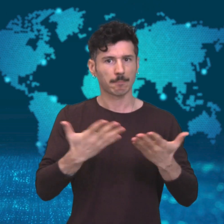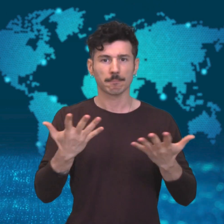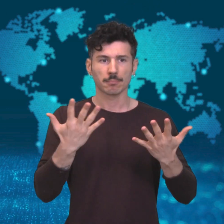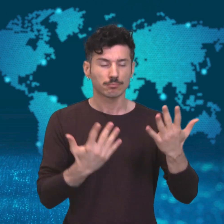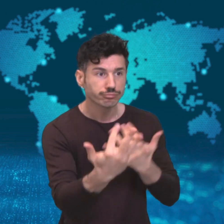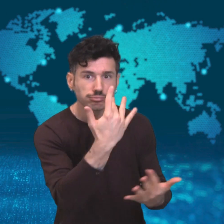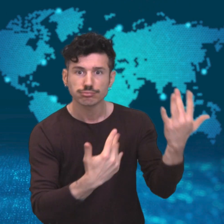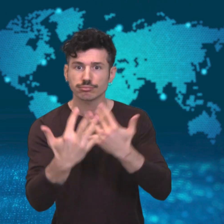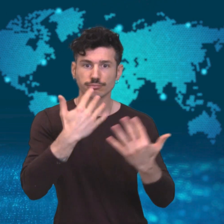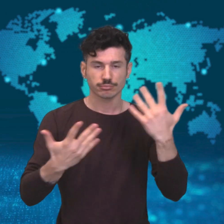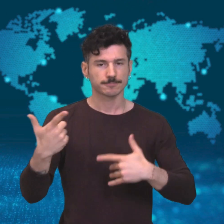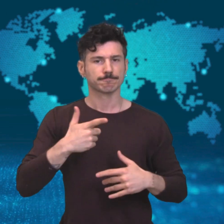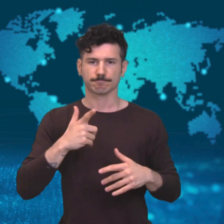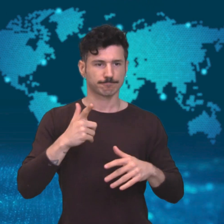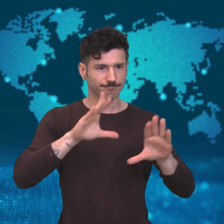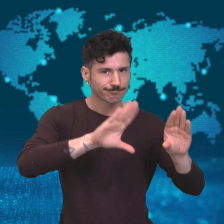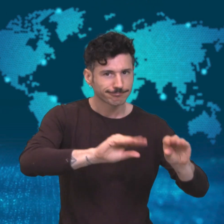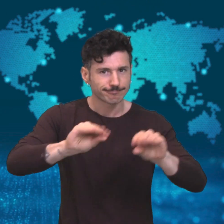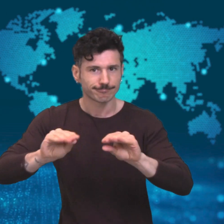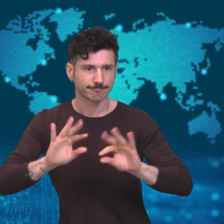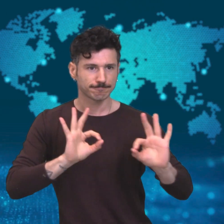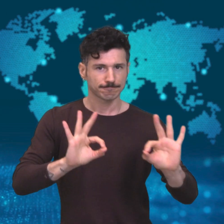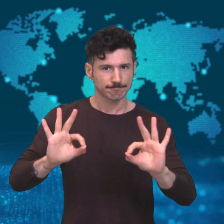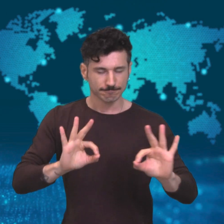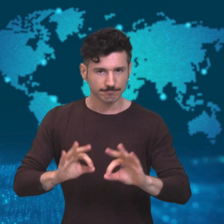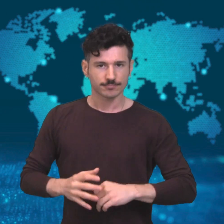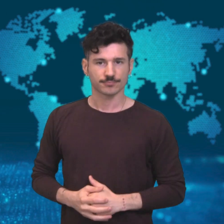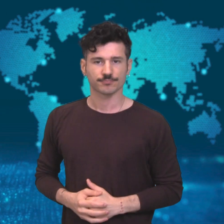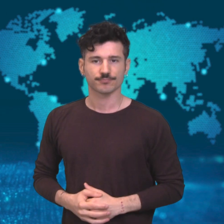also will help prevent forest fires.